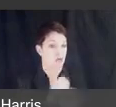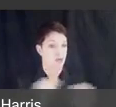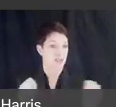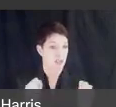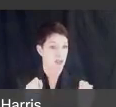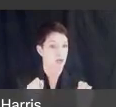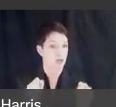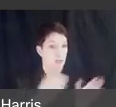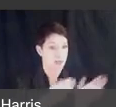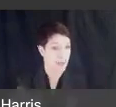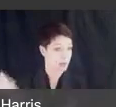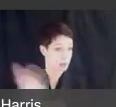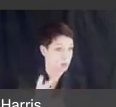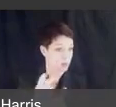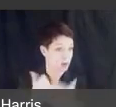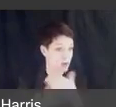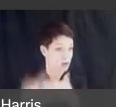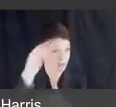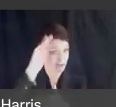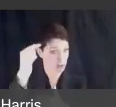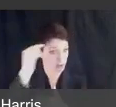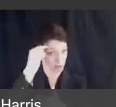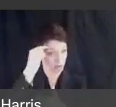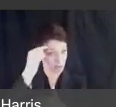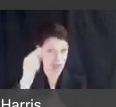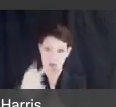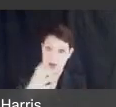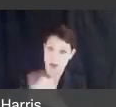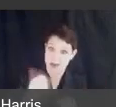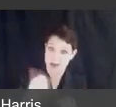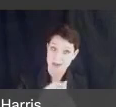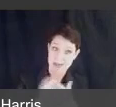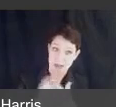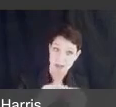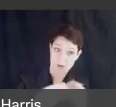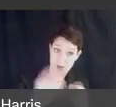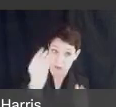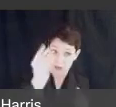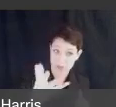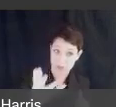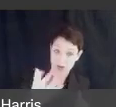approved by the federal government? Have you received any dollar amounts of what you might be receiving?